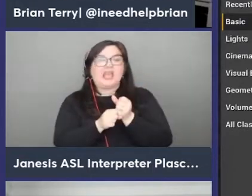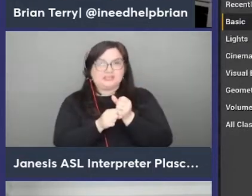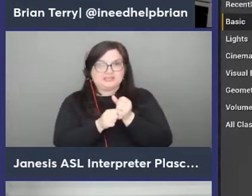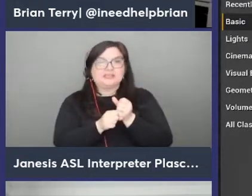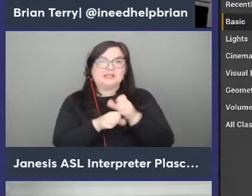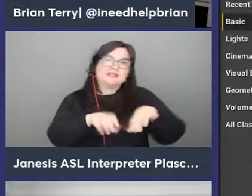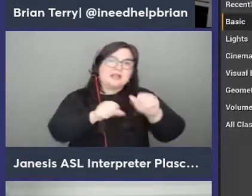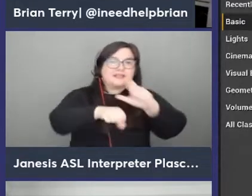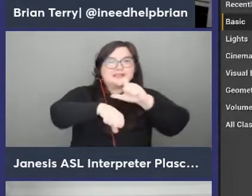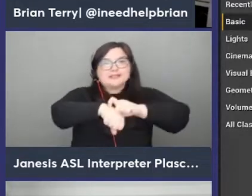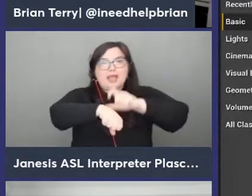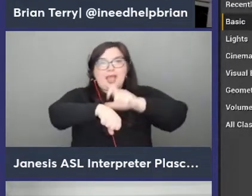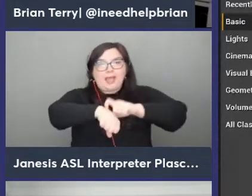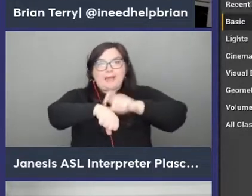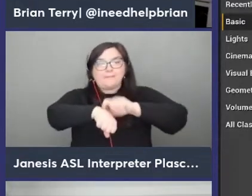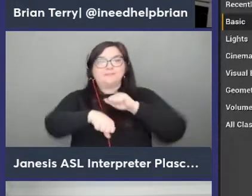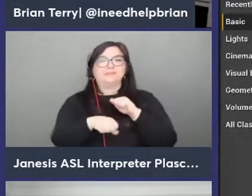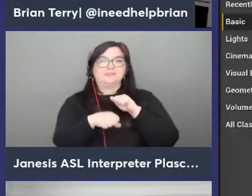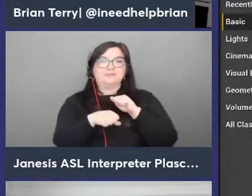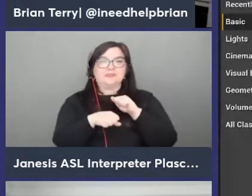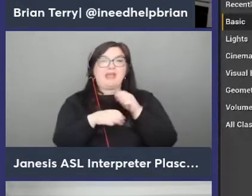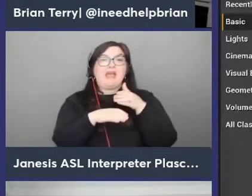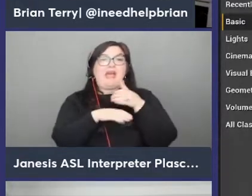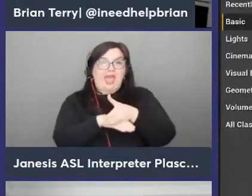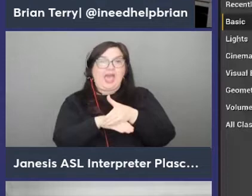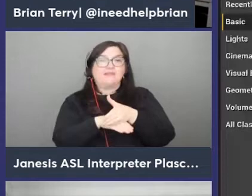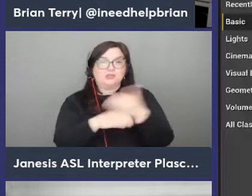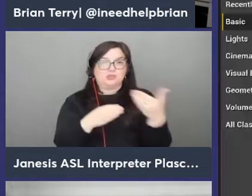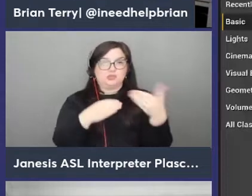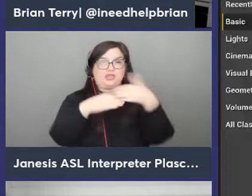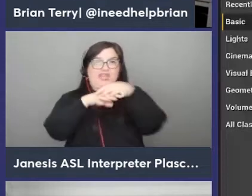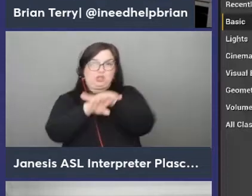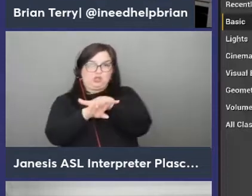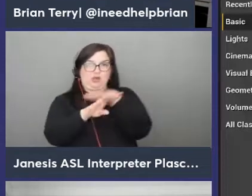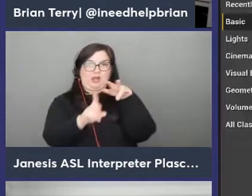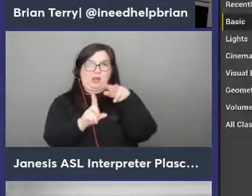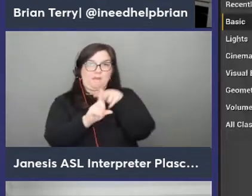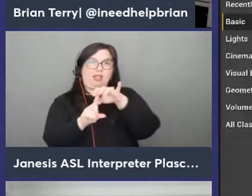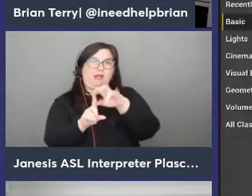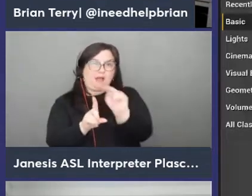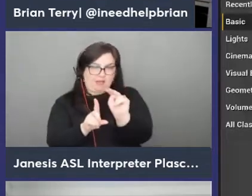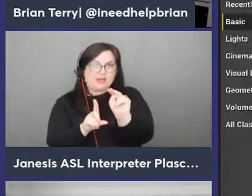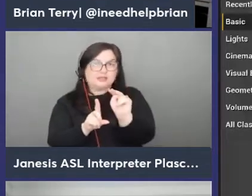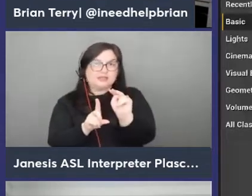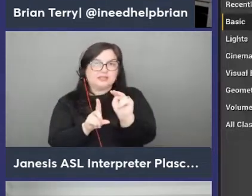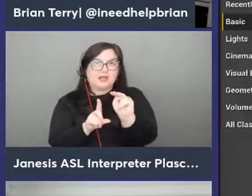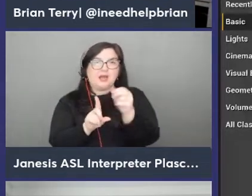And then after that you integrate your plugin into it. I won't go into too much details in there.